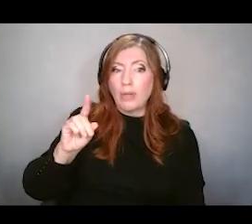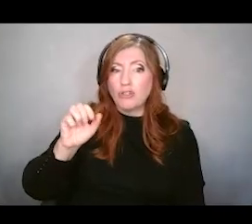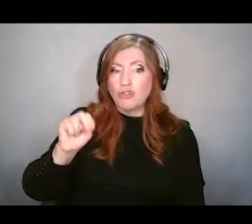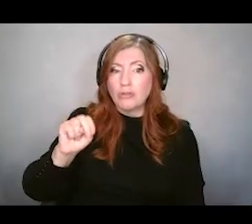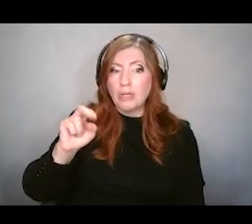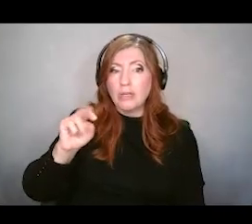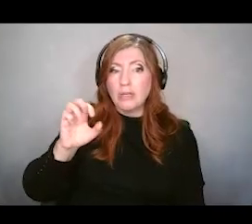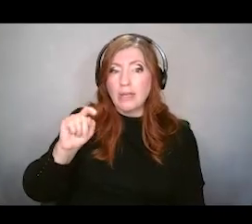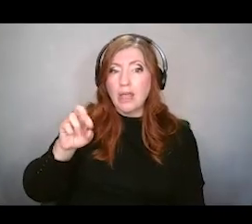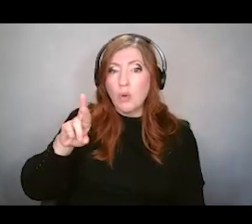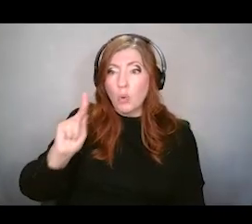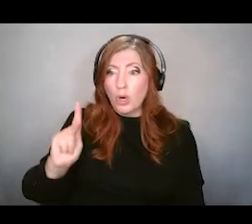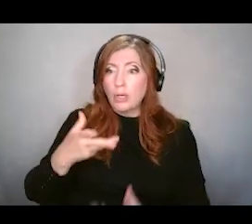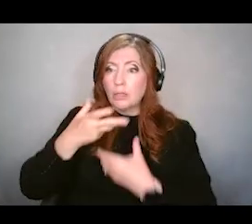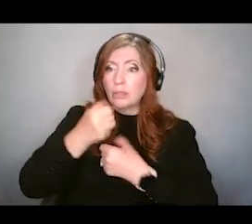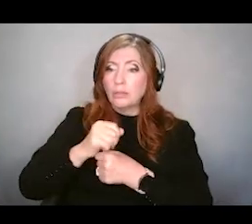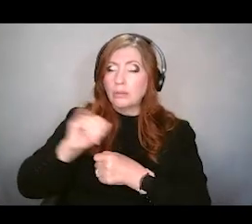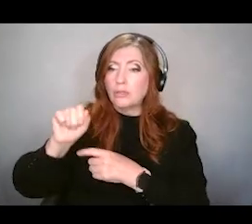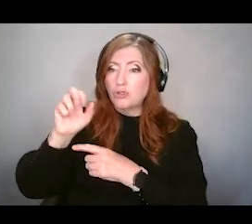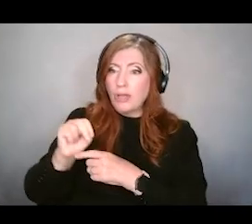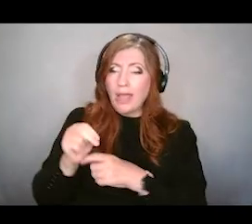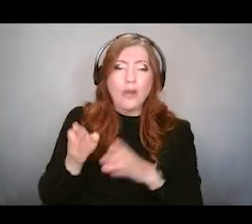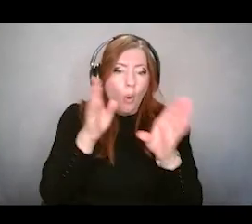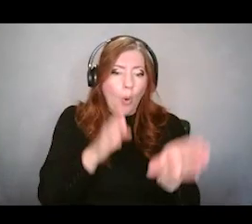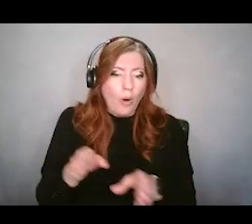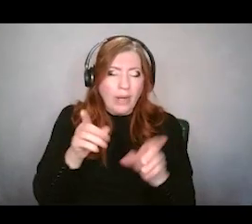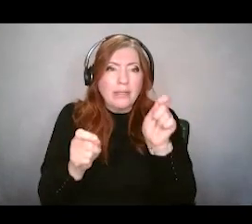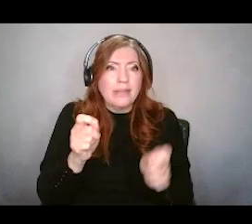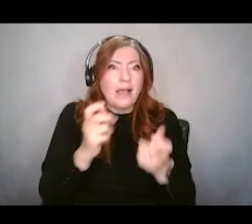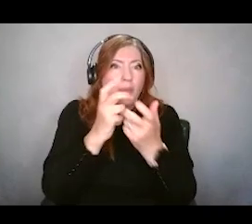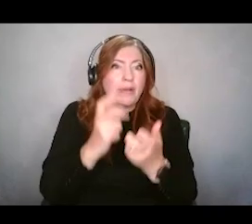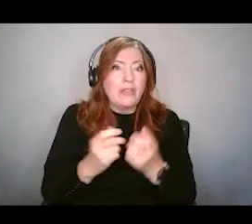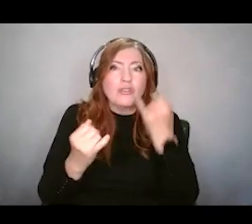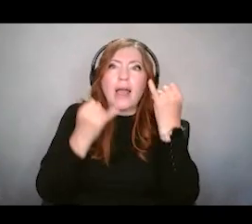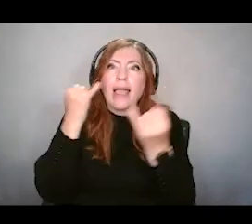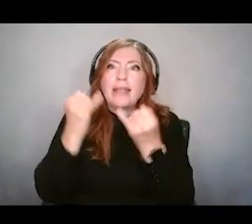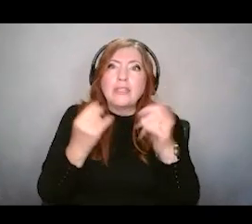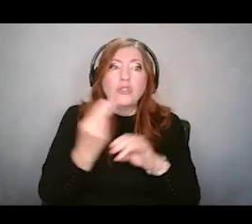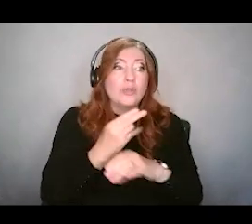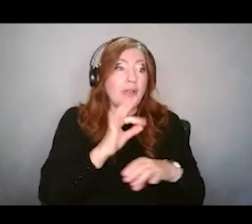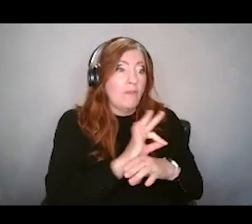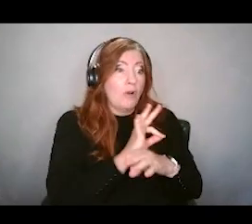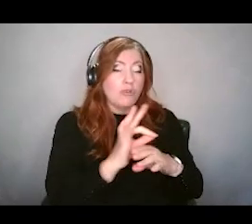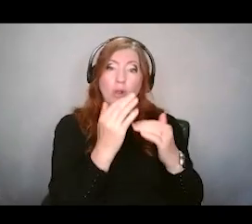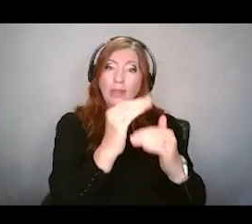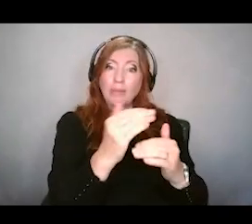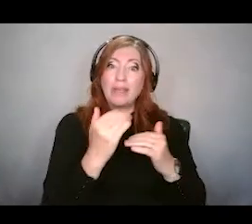They organize accommodation ideas by functional limitation, which can help you move from “here’s